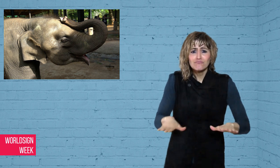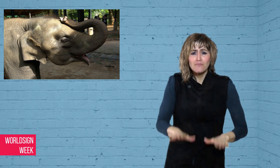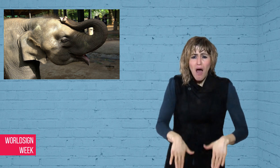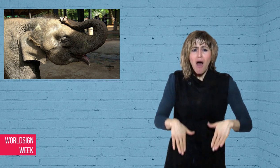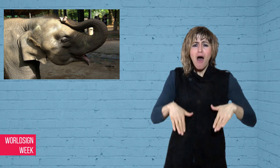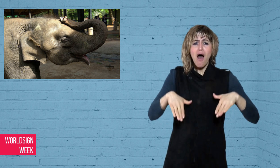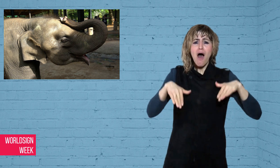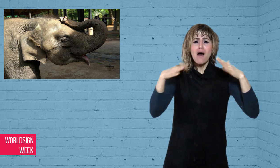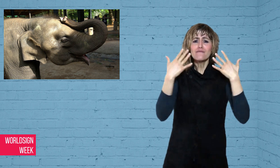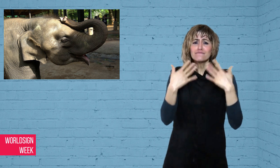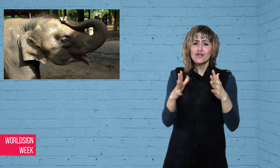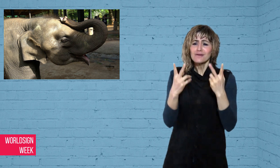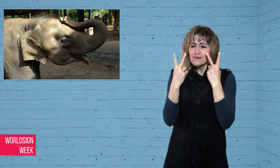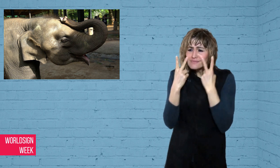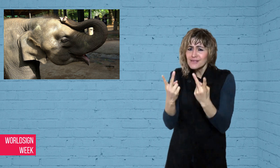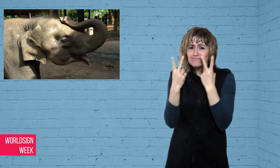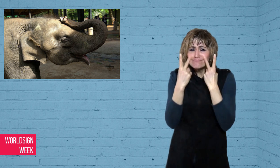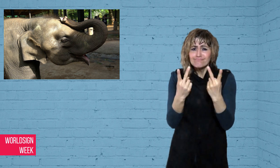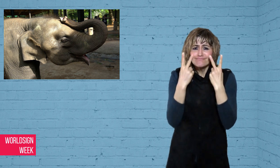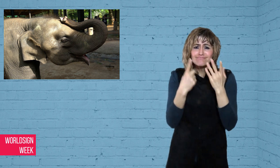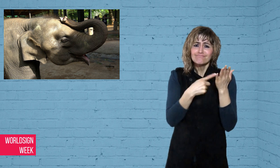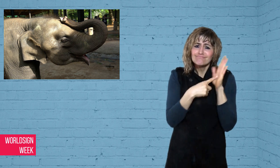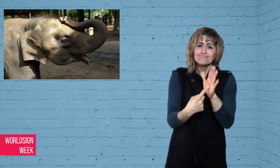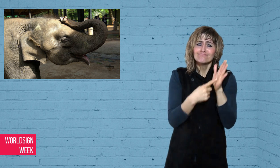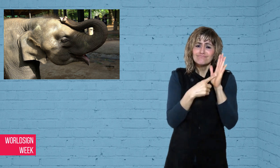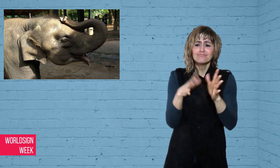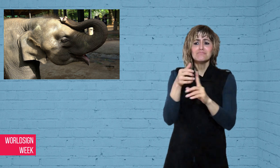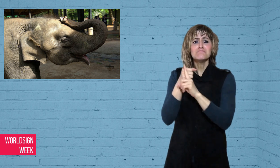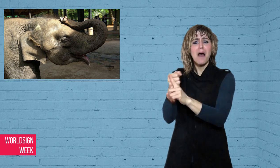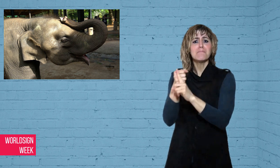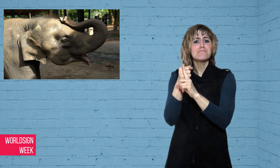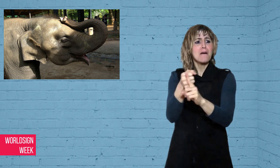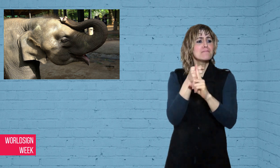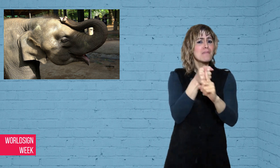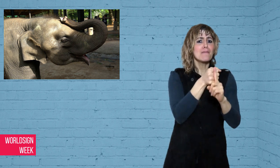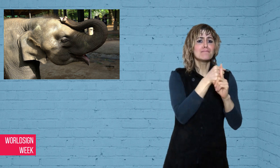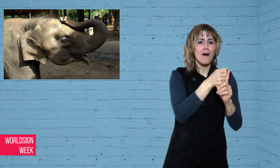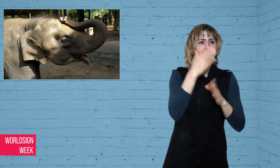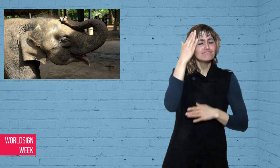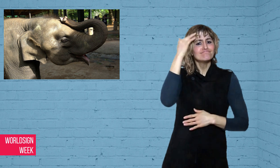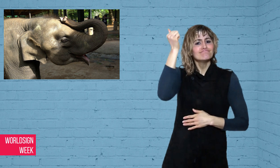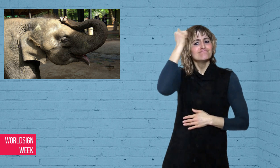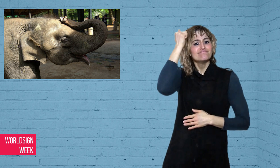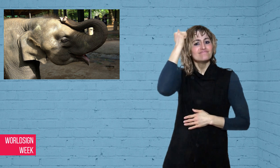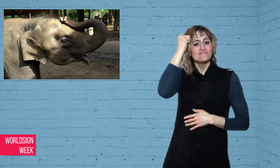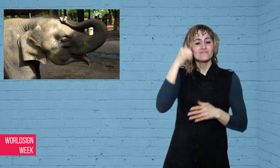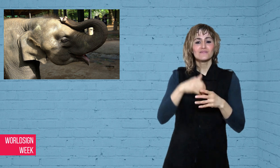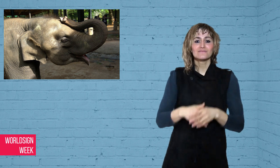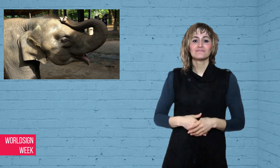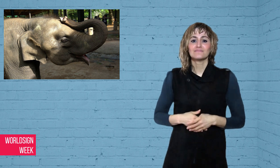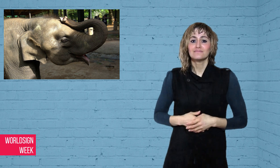There are still many smaller circuses around